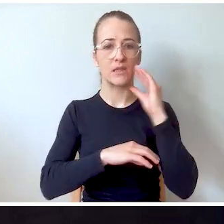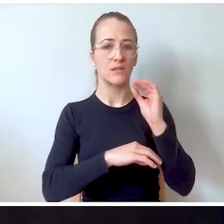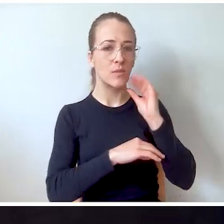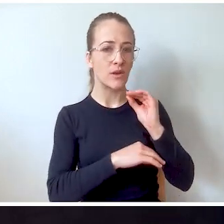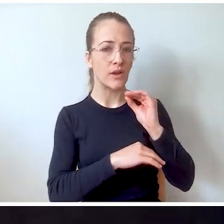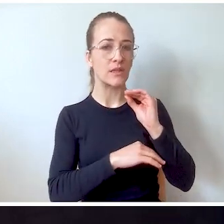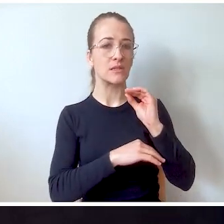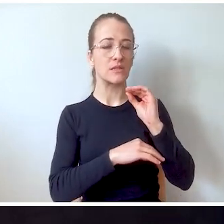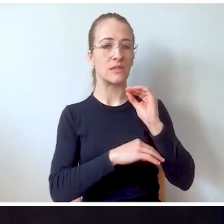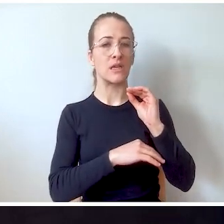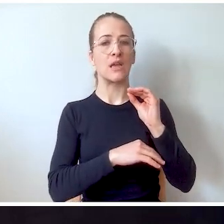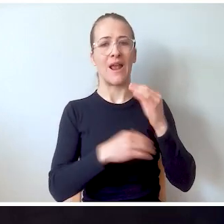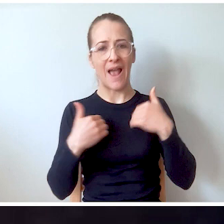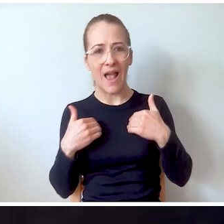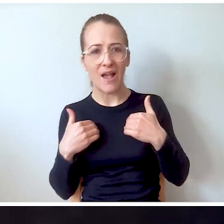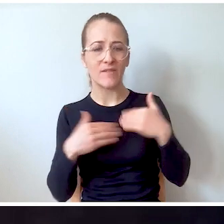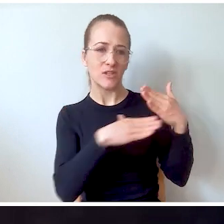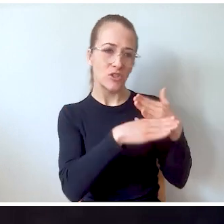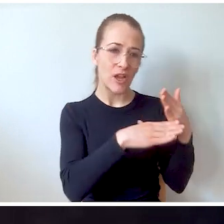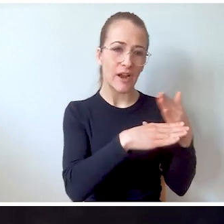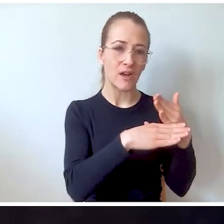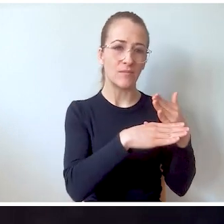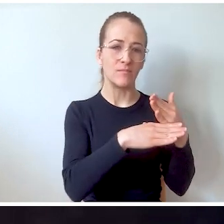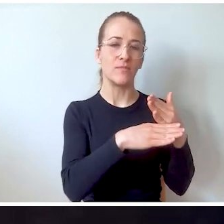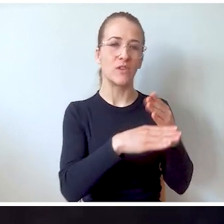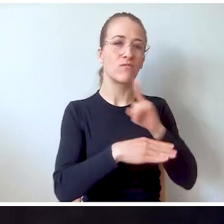behold it and share it, is very powerful.